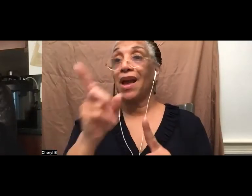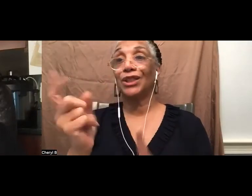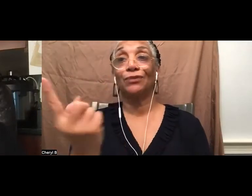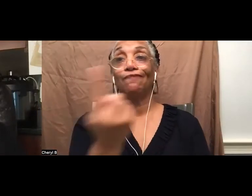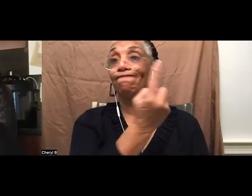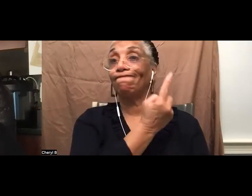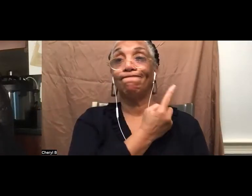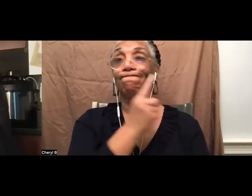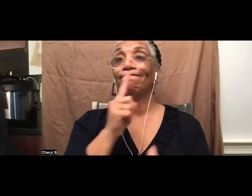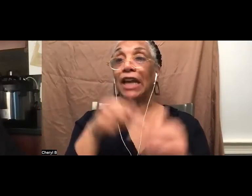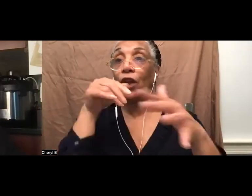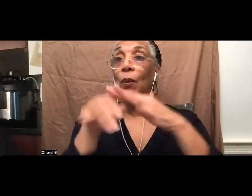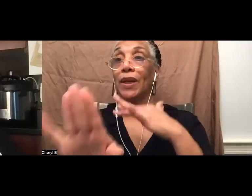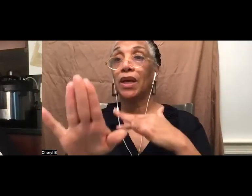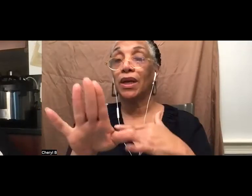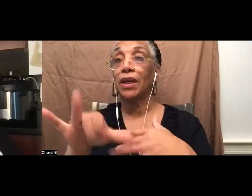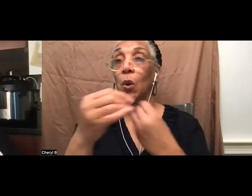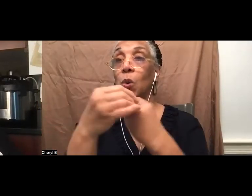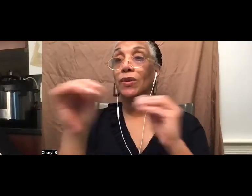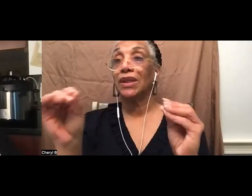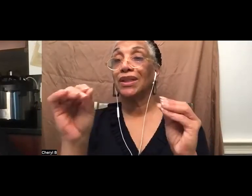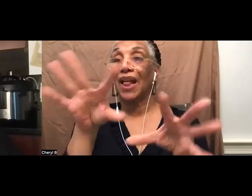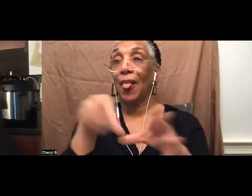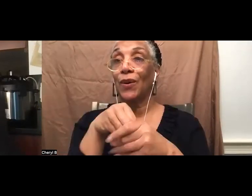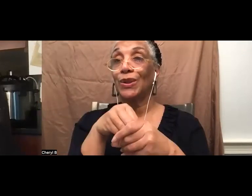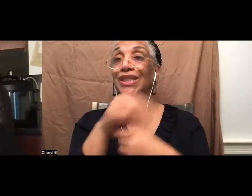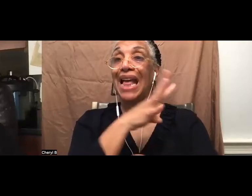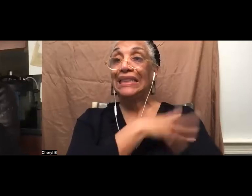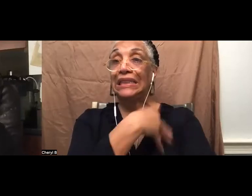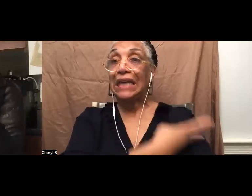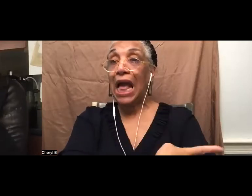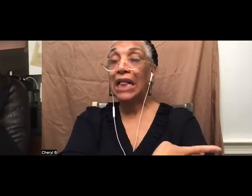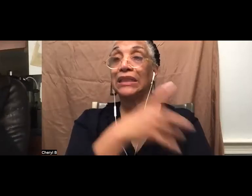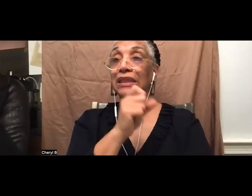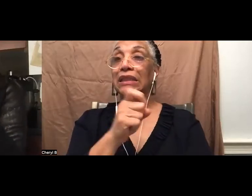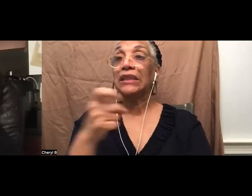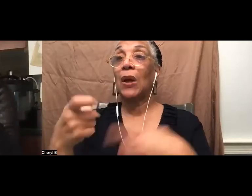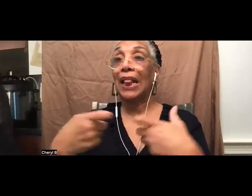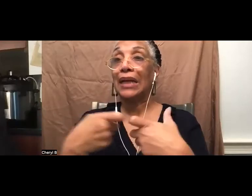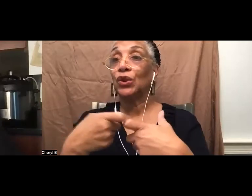The organization Inclusion Scotland said that the electric shuttle buses that were used at the conference